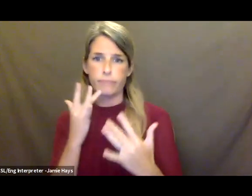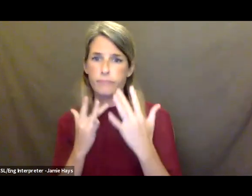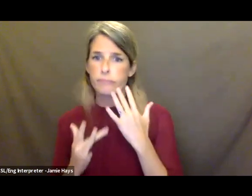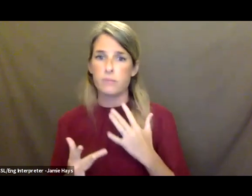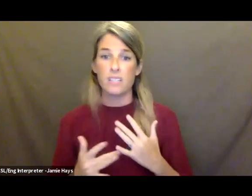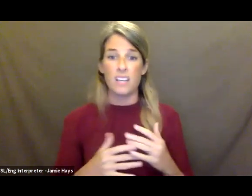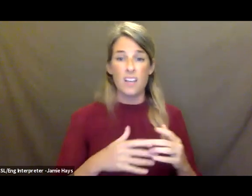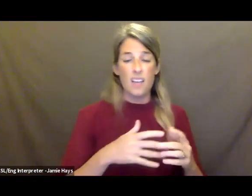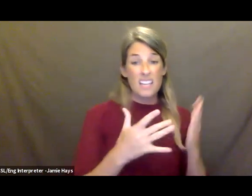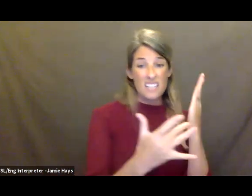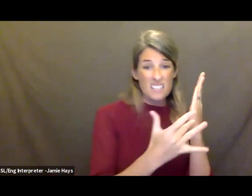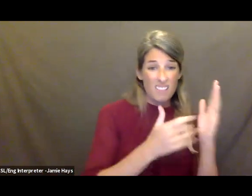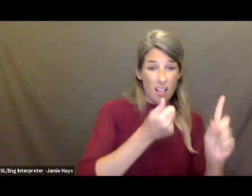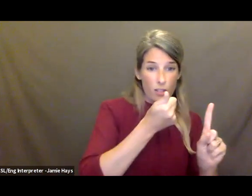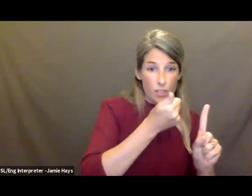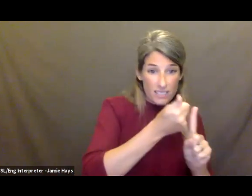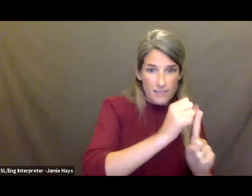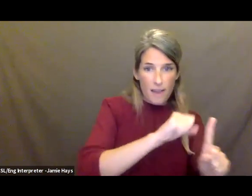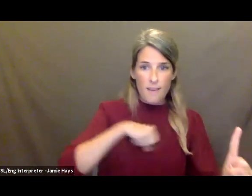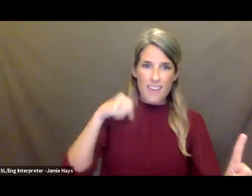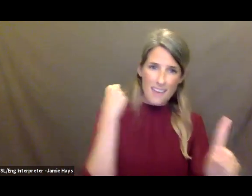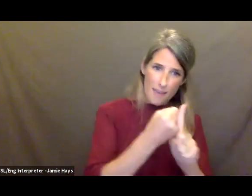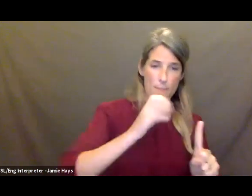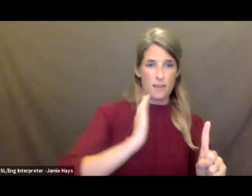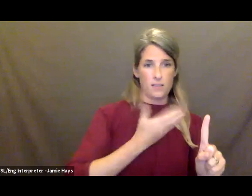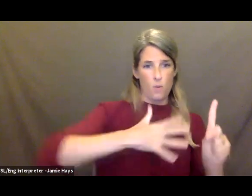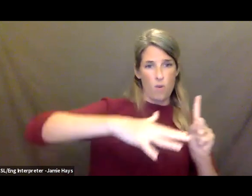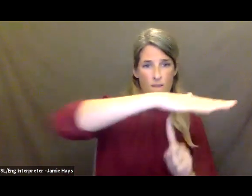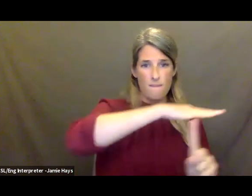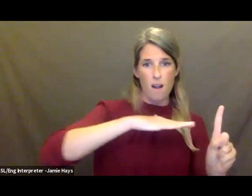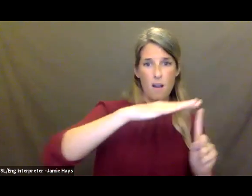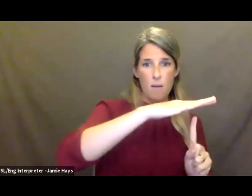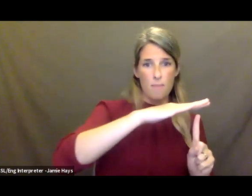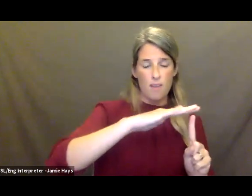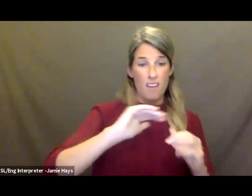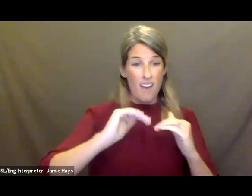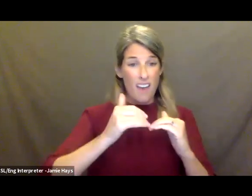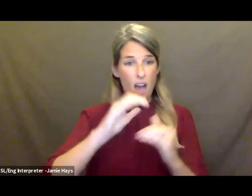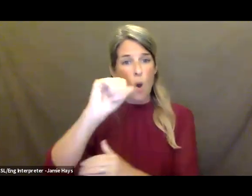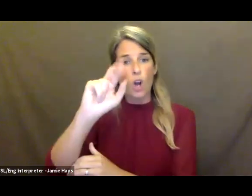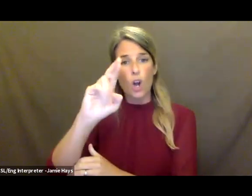technologies that are central to much of the art we make leave significant carbon footprints, contributing to changing